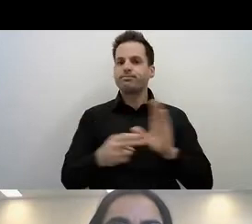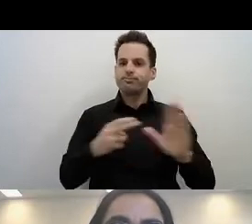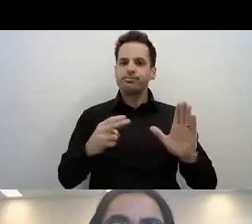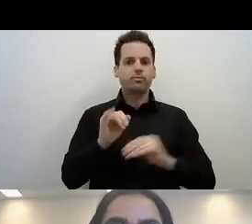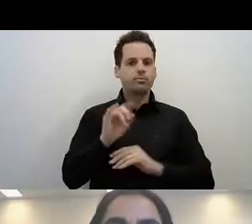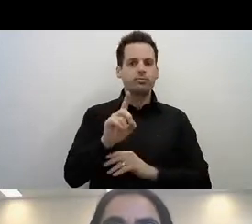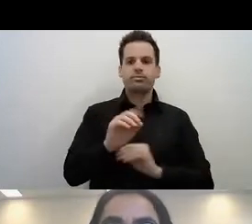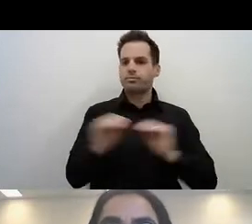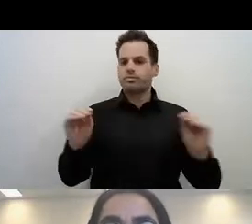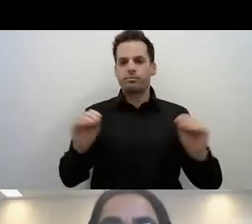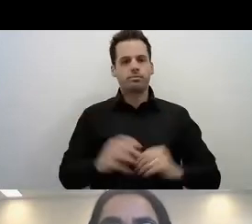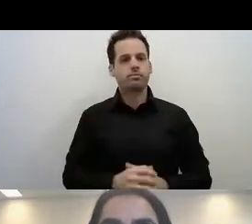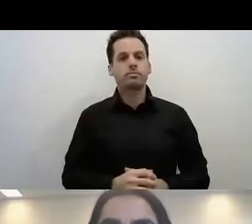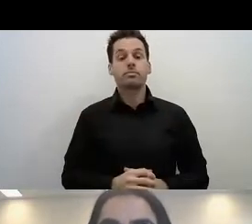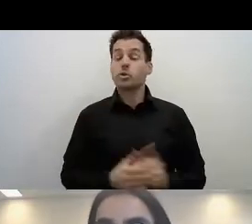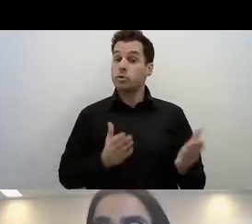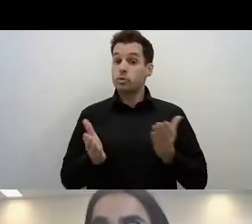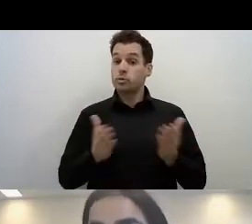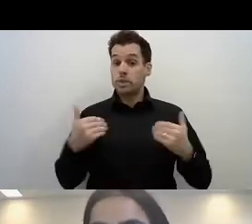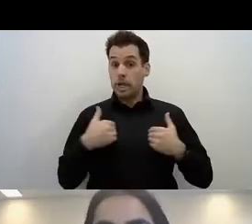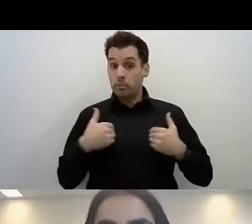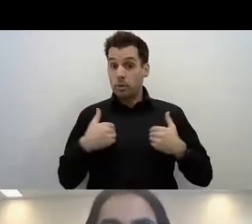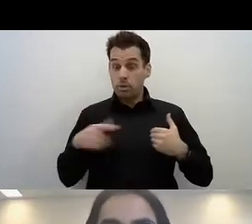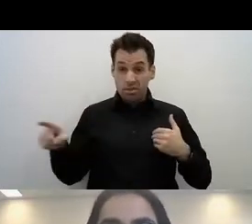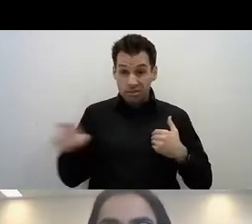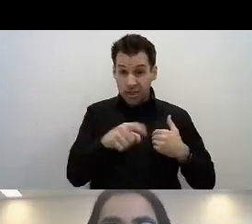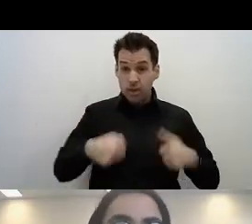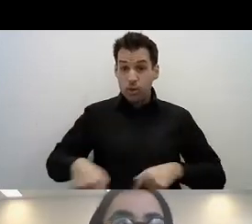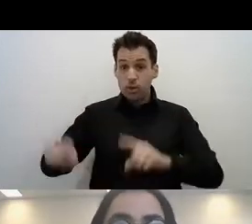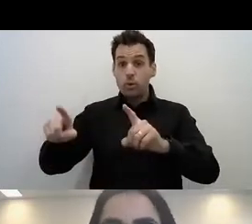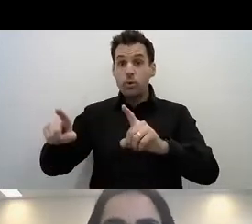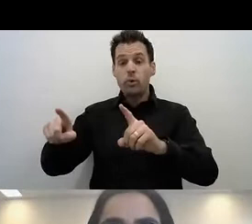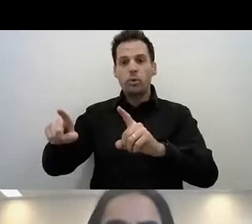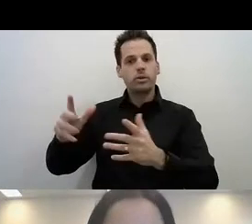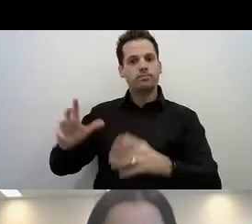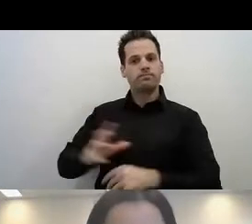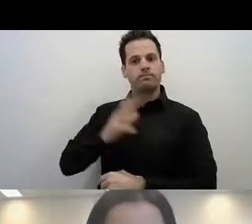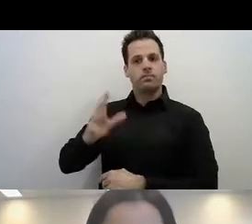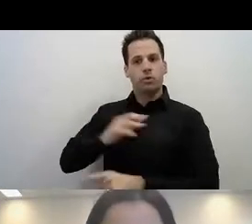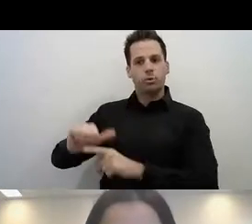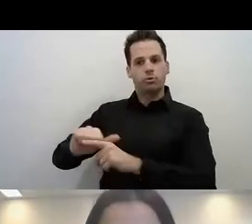service animals may not always have attended an accredited or sort of formalized training program